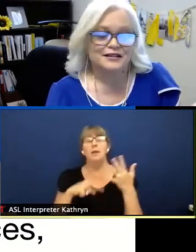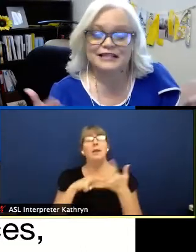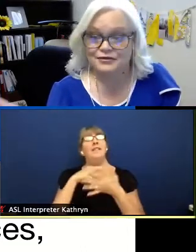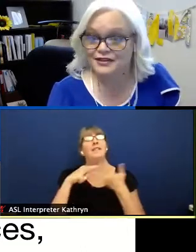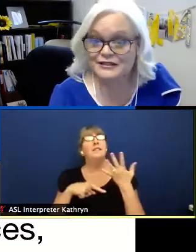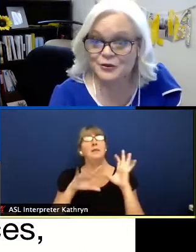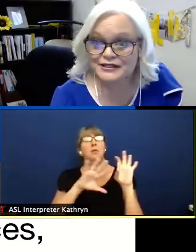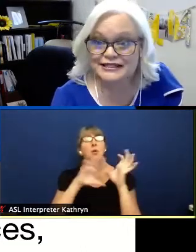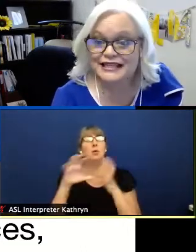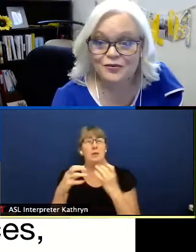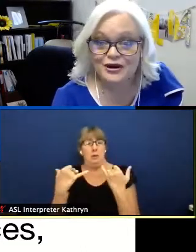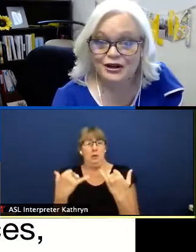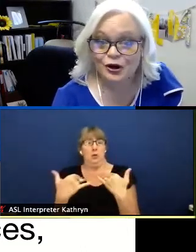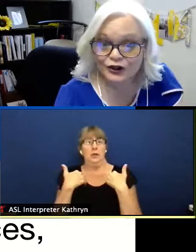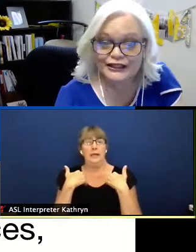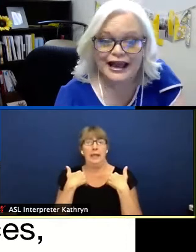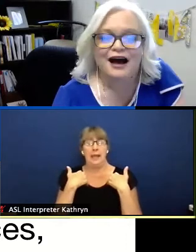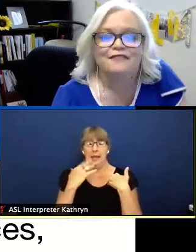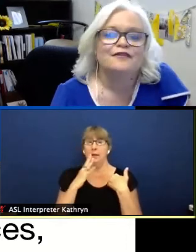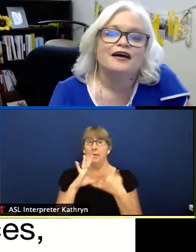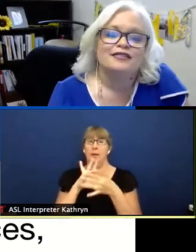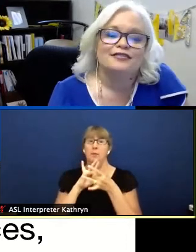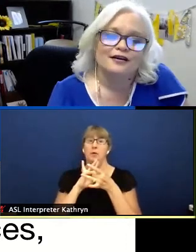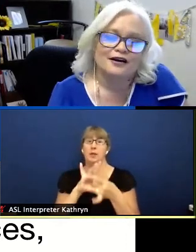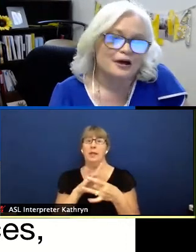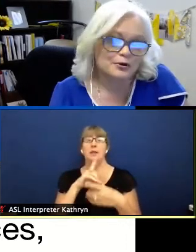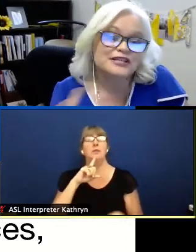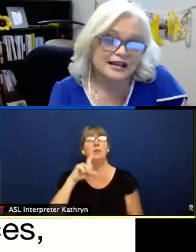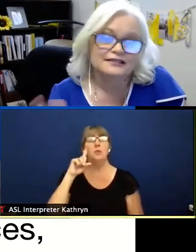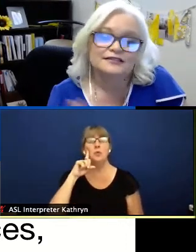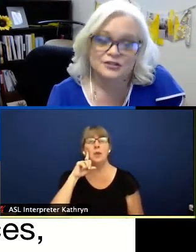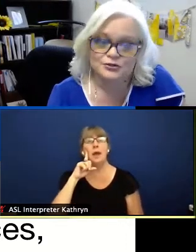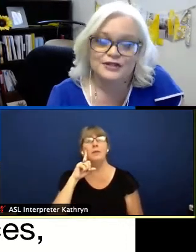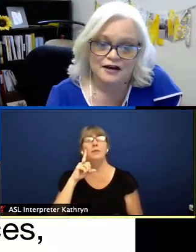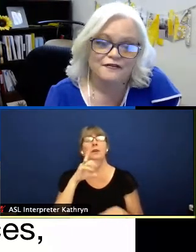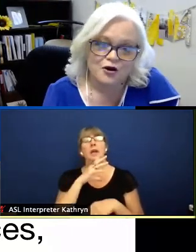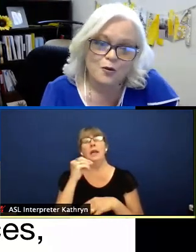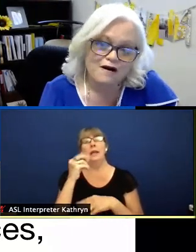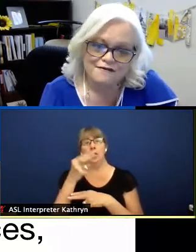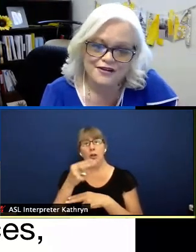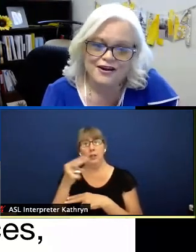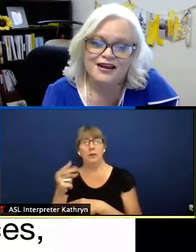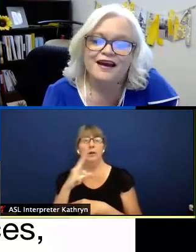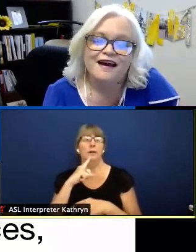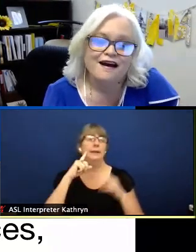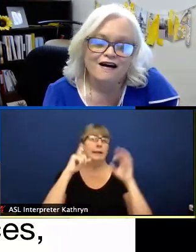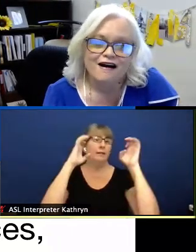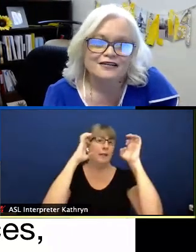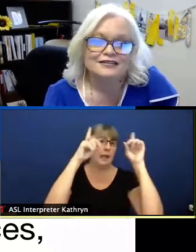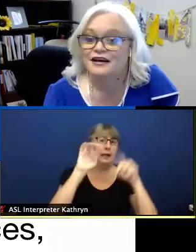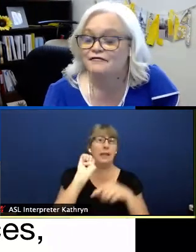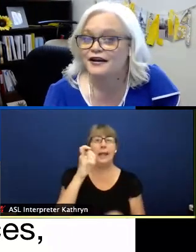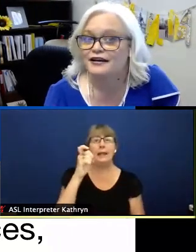Some BESE courses that we currently have, that pertain to deaf or hard of hearing, are DeafEd